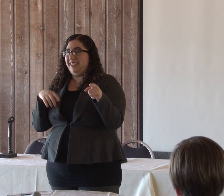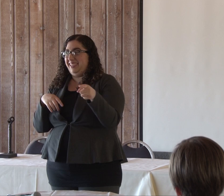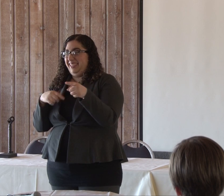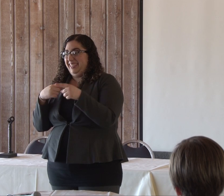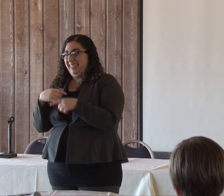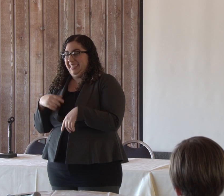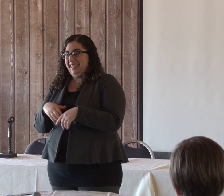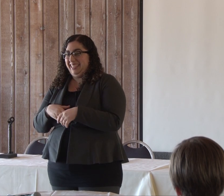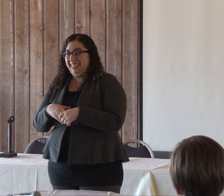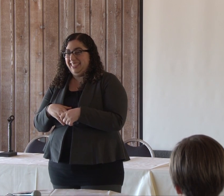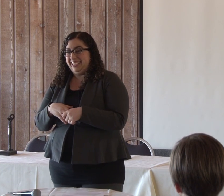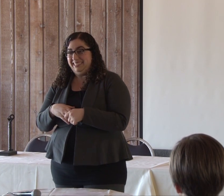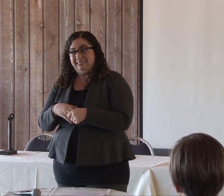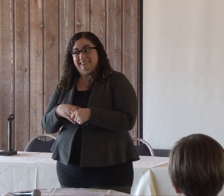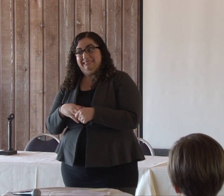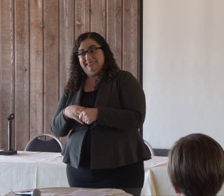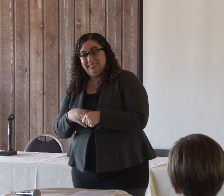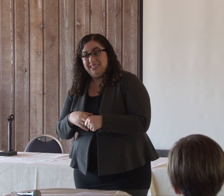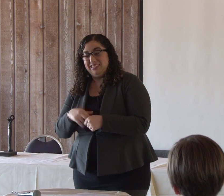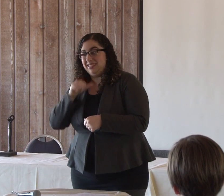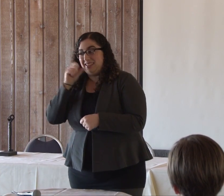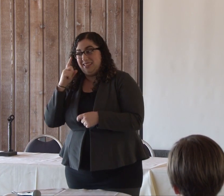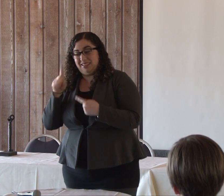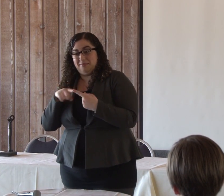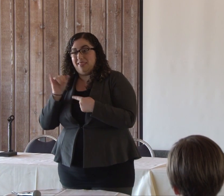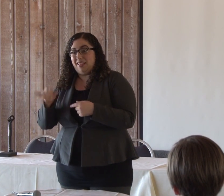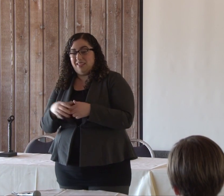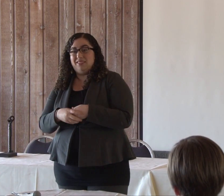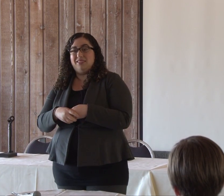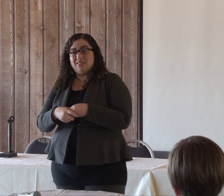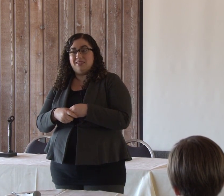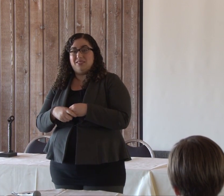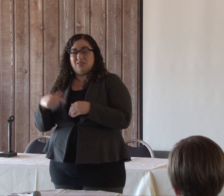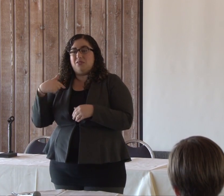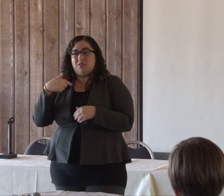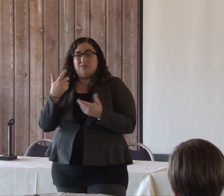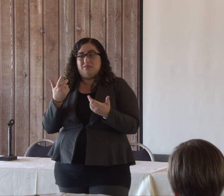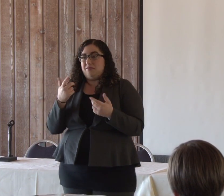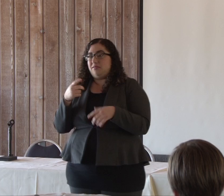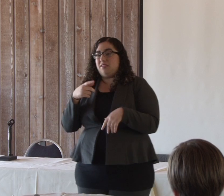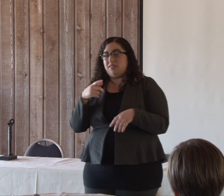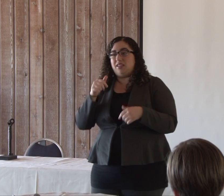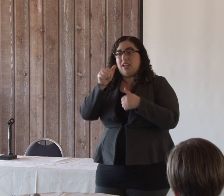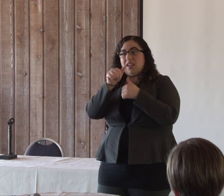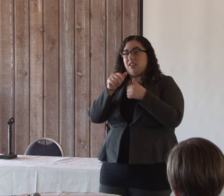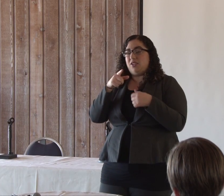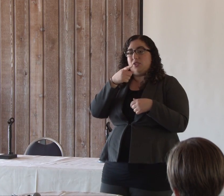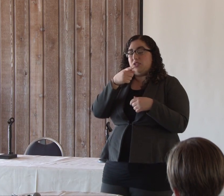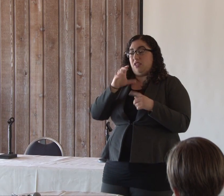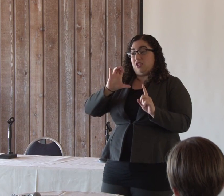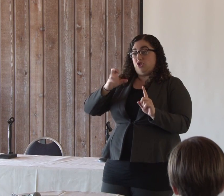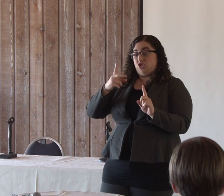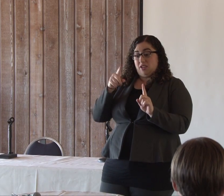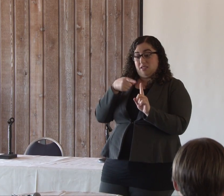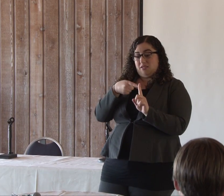the school year? And some of you I can see by your expression like oh my goodness I never thought about that before. But it's true because that's